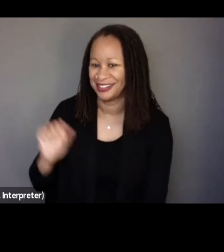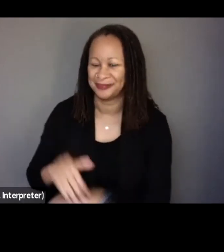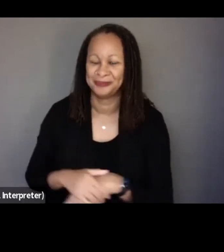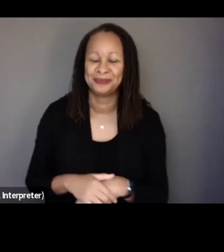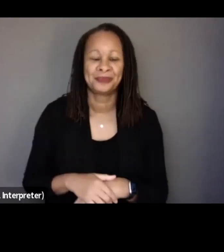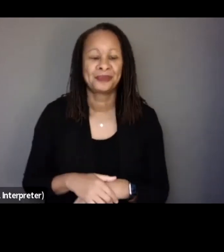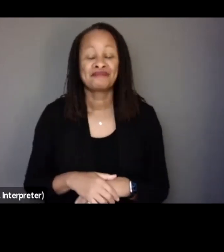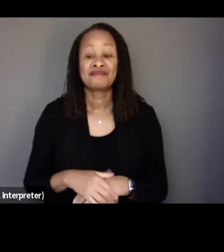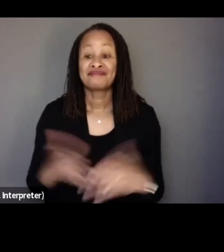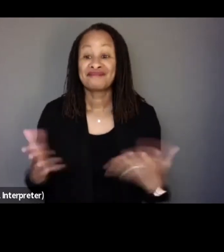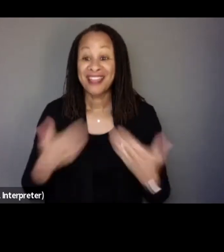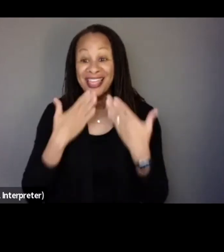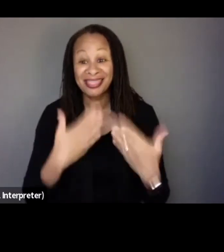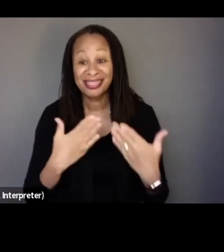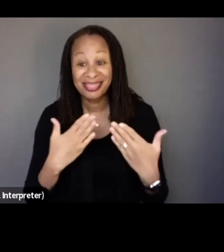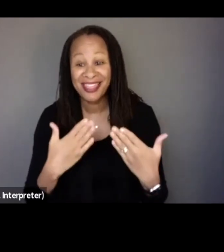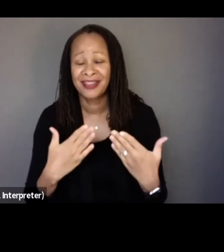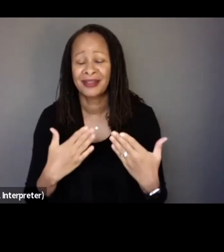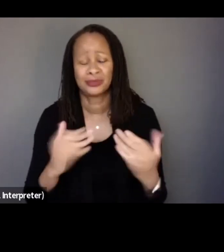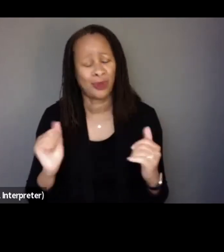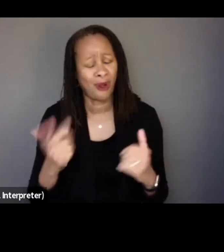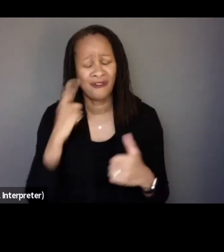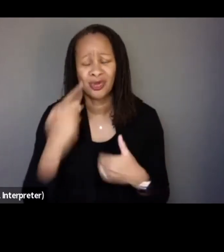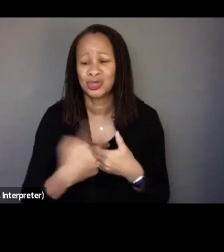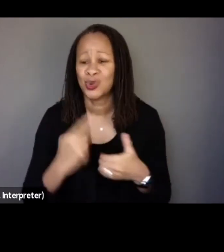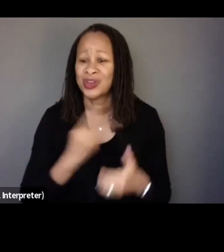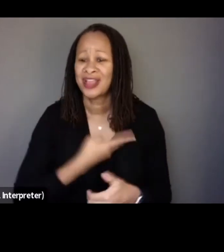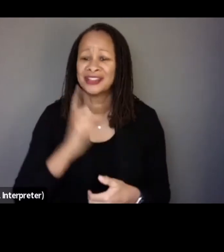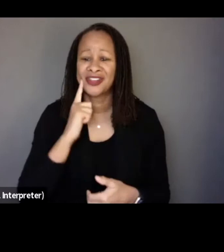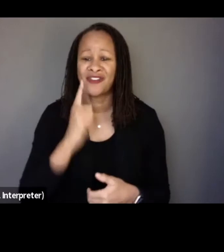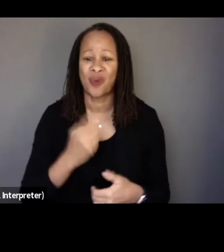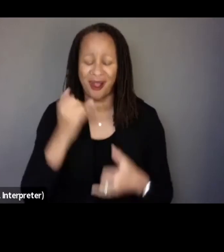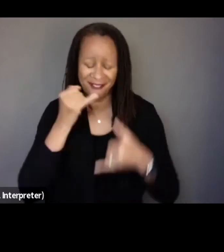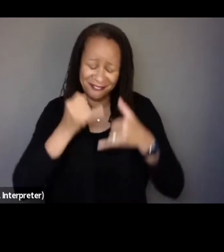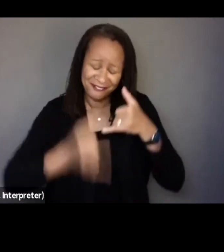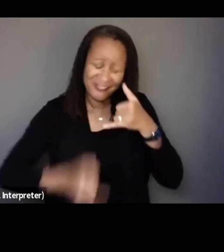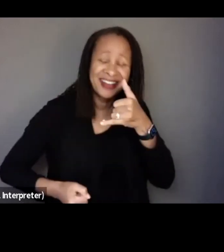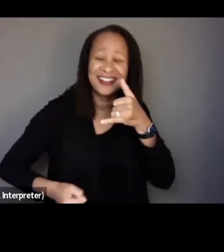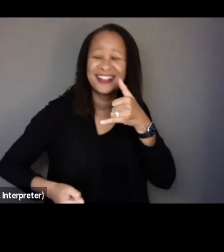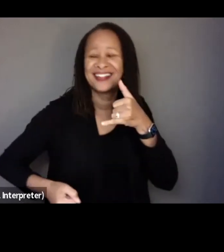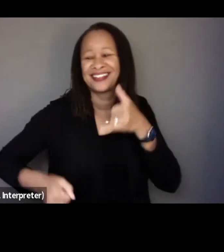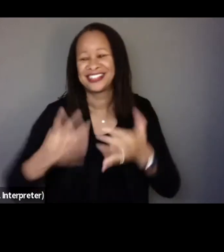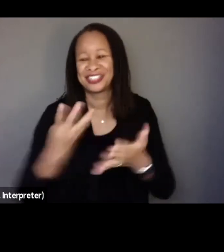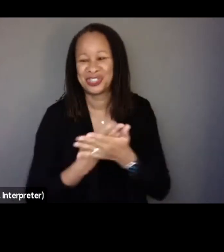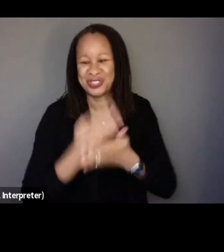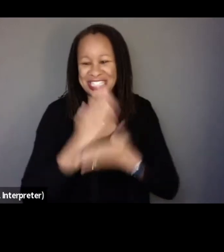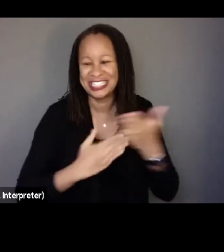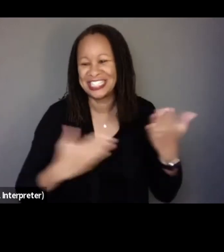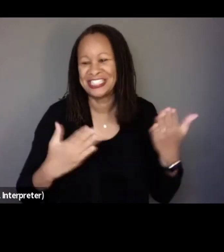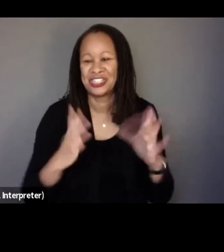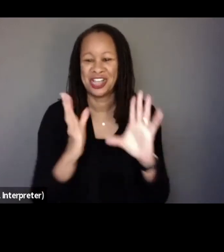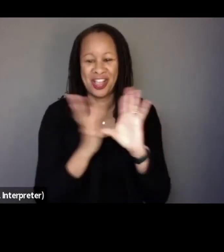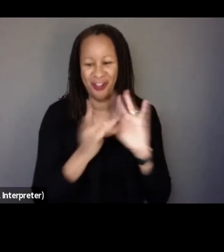I want thank you for joining us for our final screening series conversation